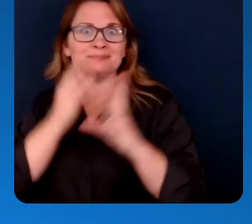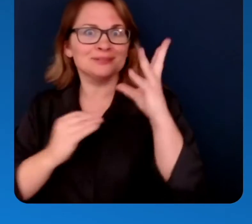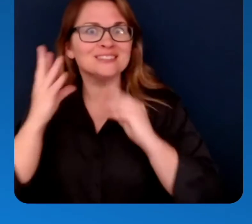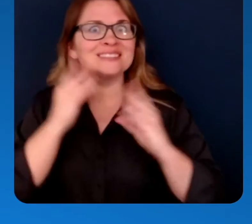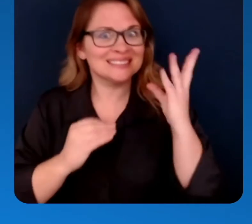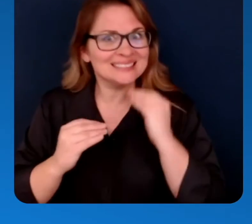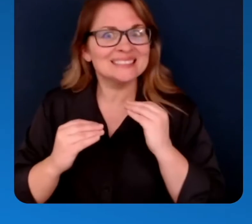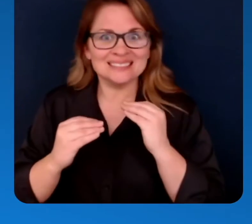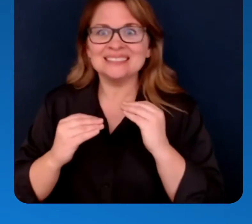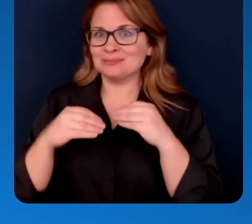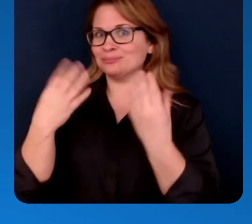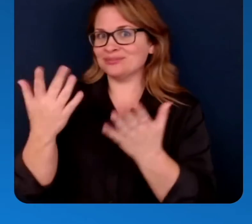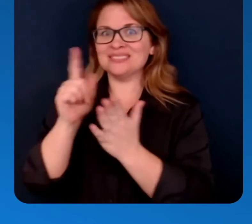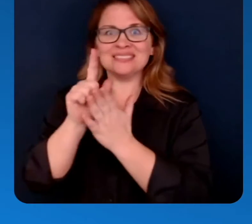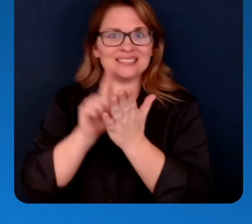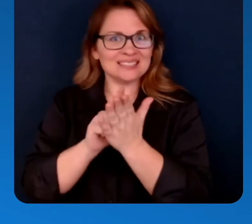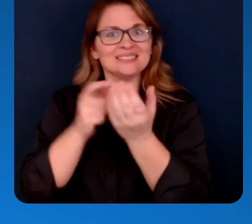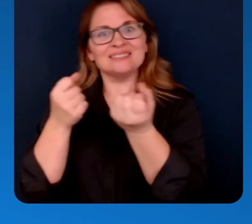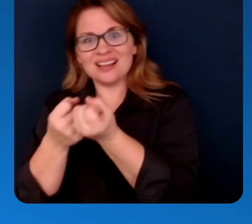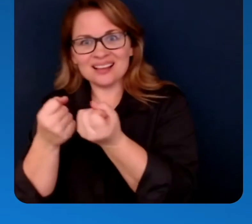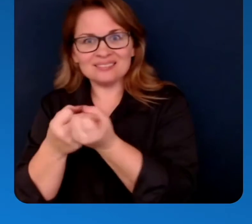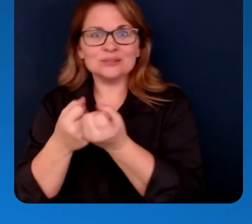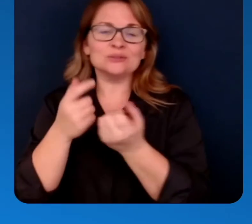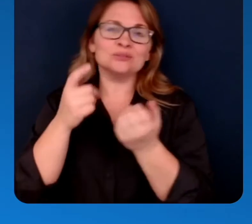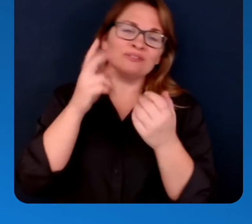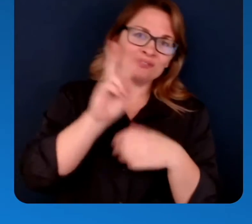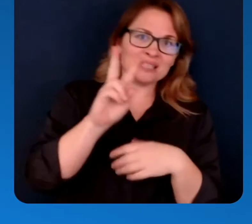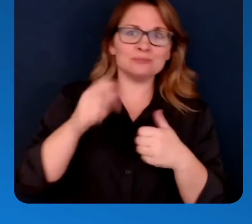and we have specific areas of expertise as well.